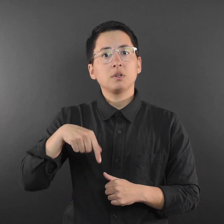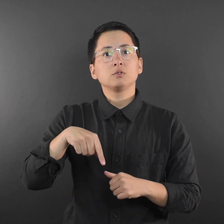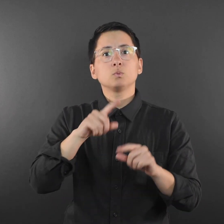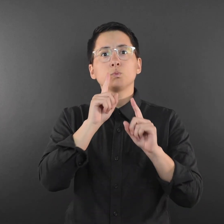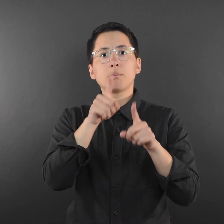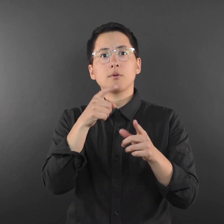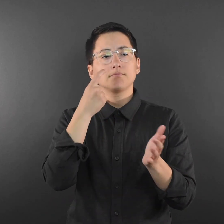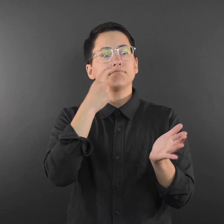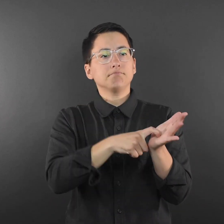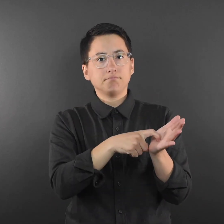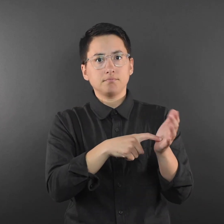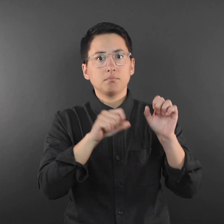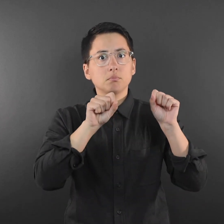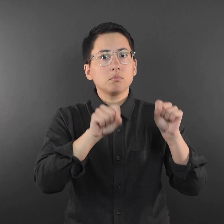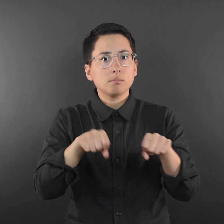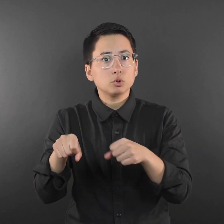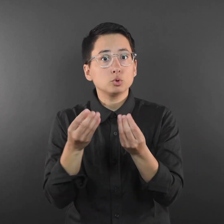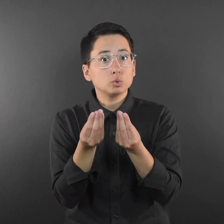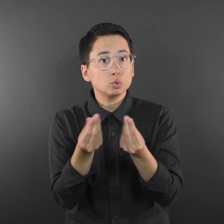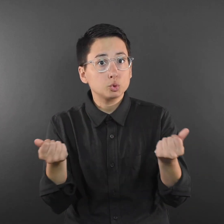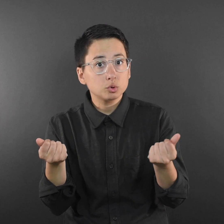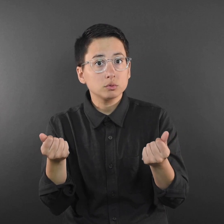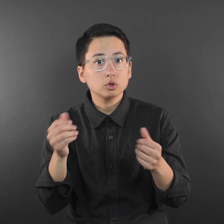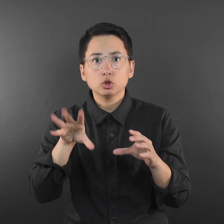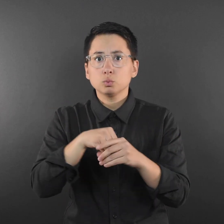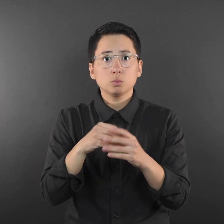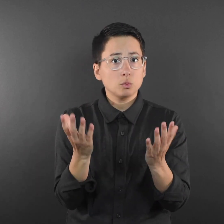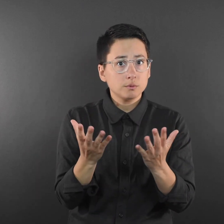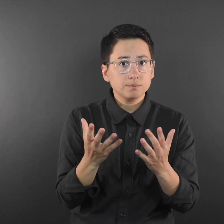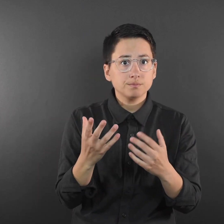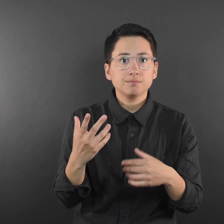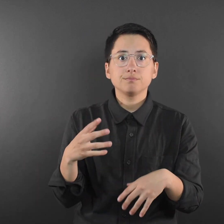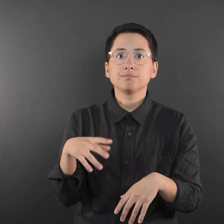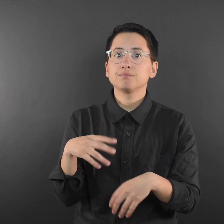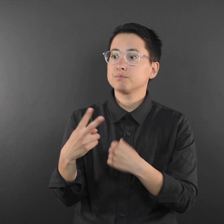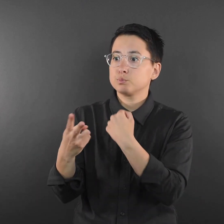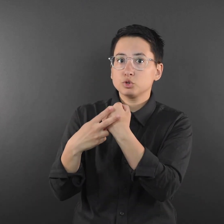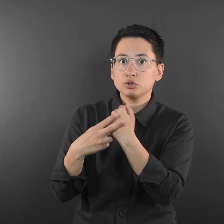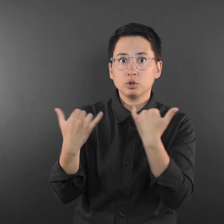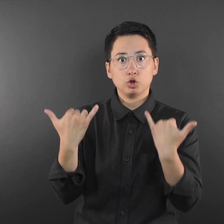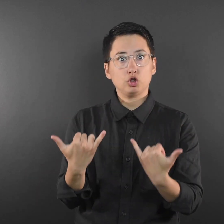The report identifies potential solutions including retaining the incumbent workforce